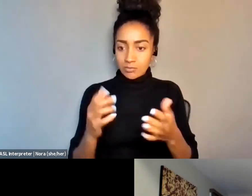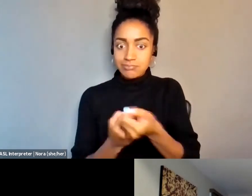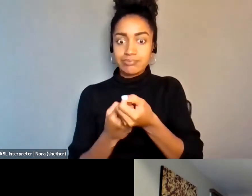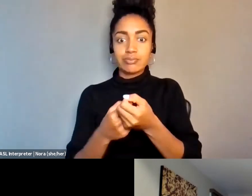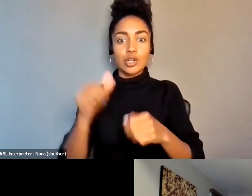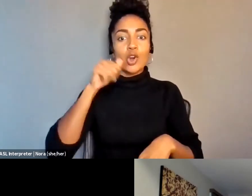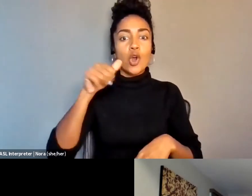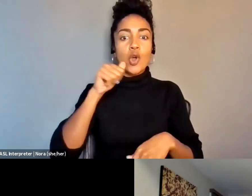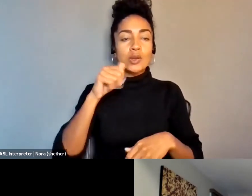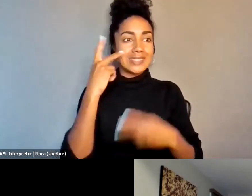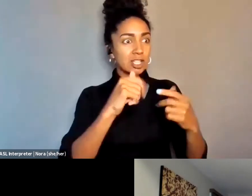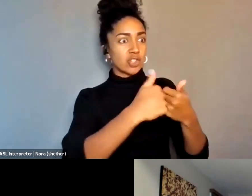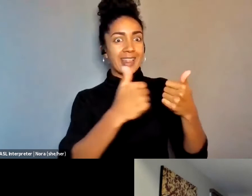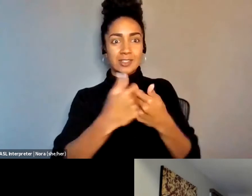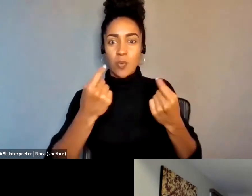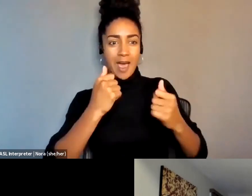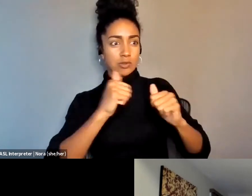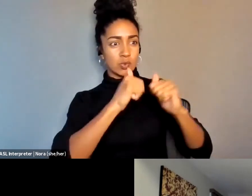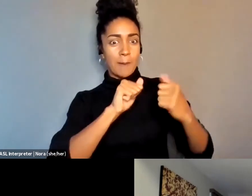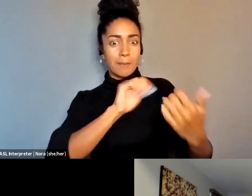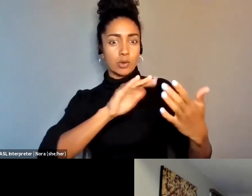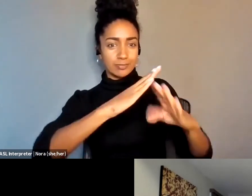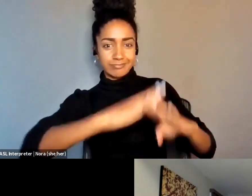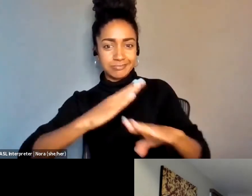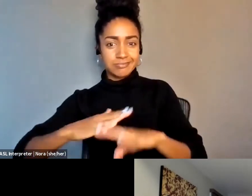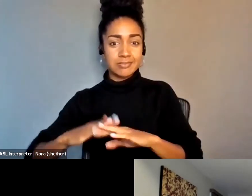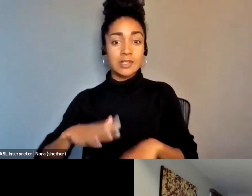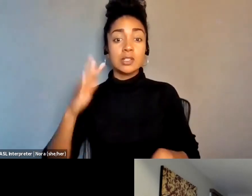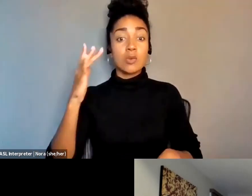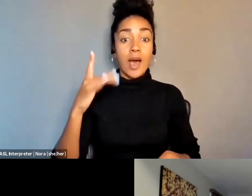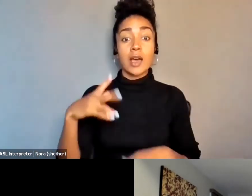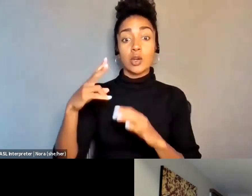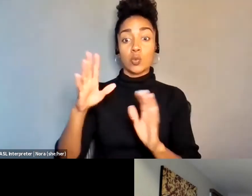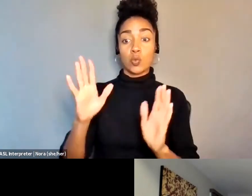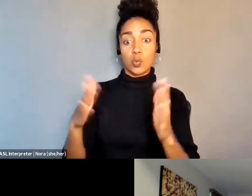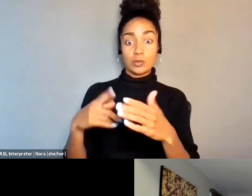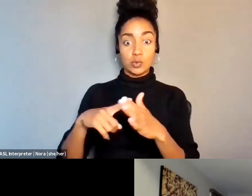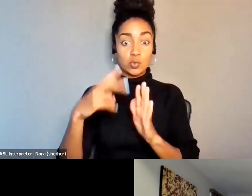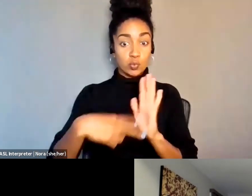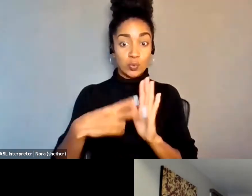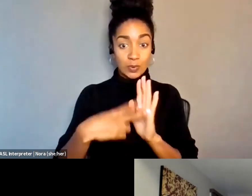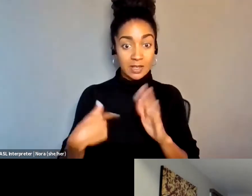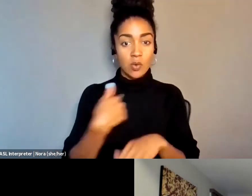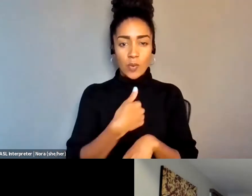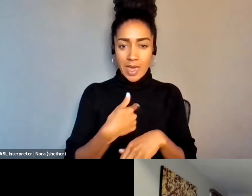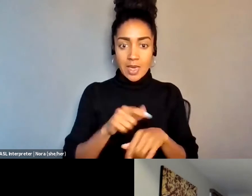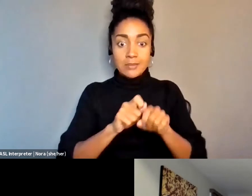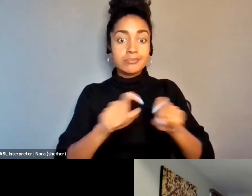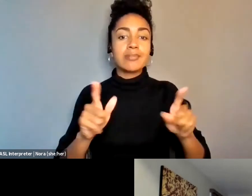our programs countries, we reached unprecedented numbers of families. For example, in Bangladesh, something like 32 million households were broadcast girls